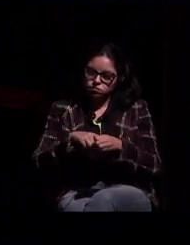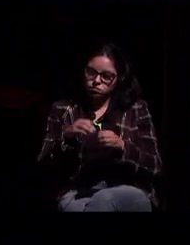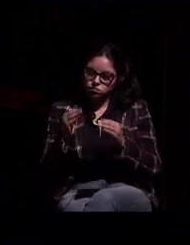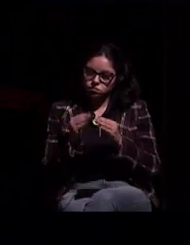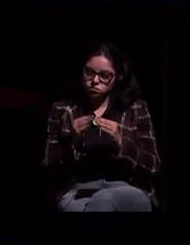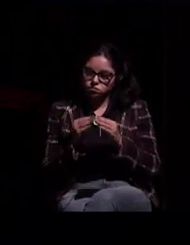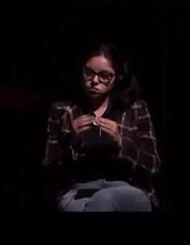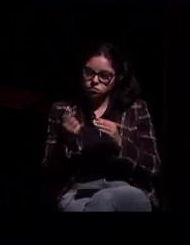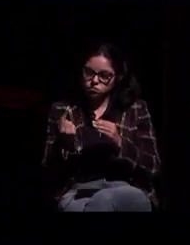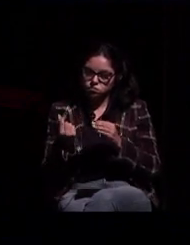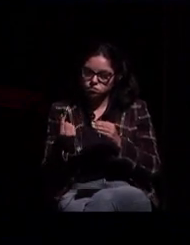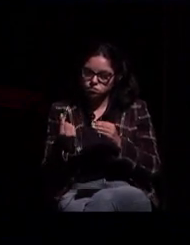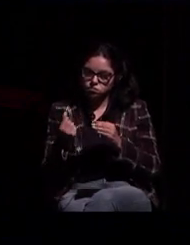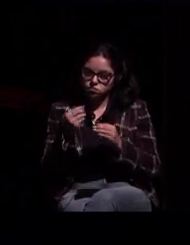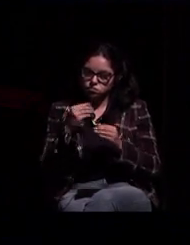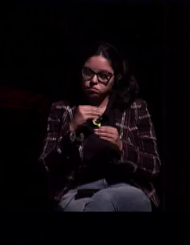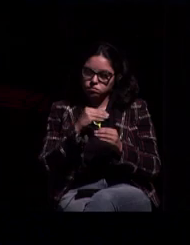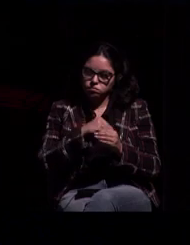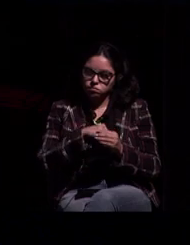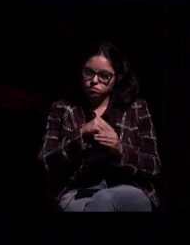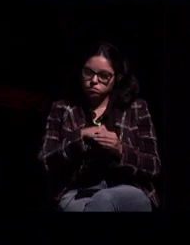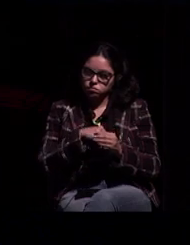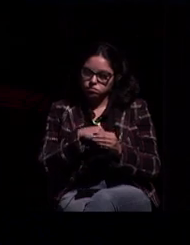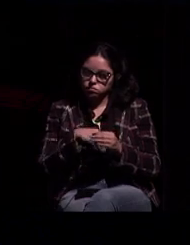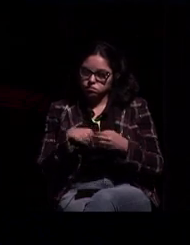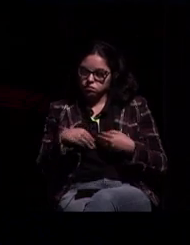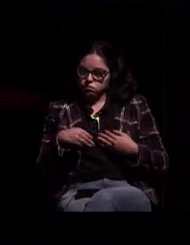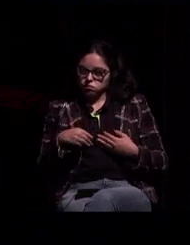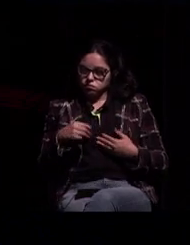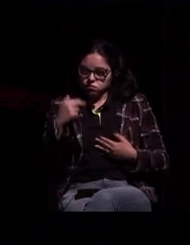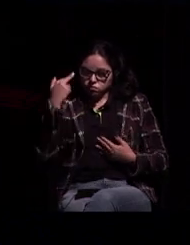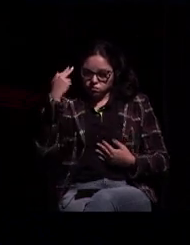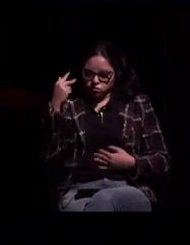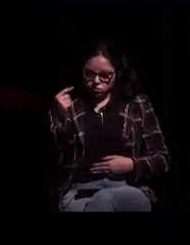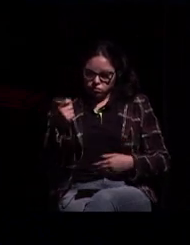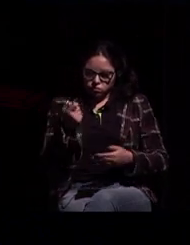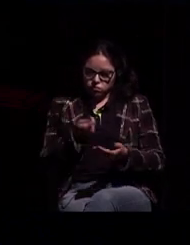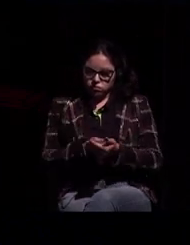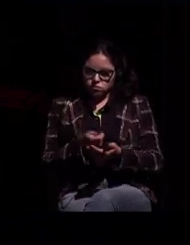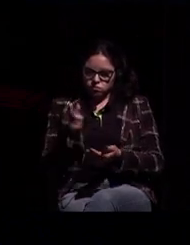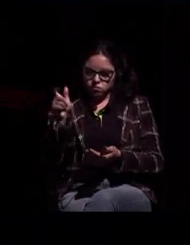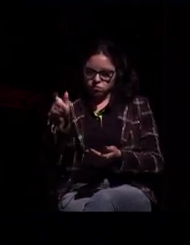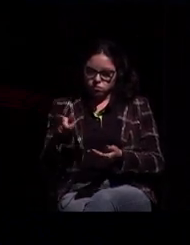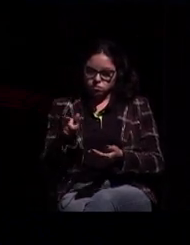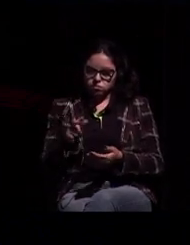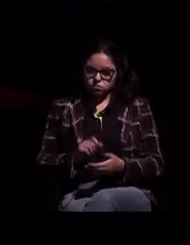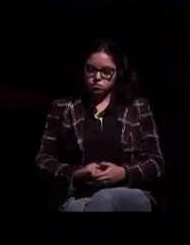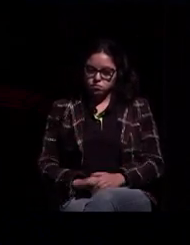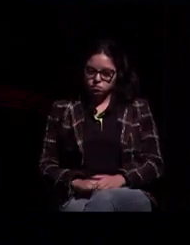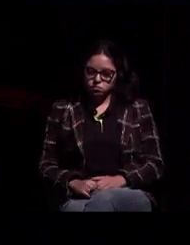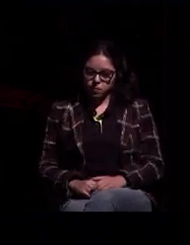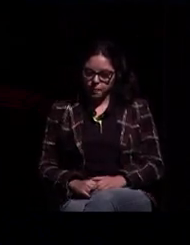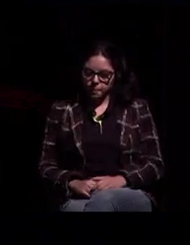than those of regular employees. When we say mechanisms that have to do with